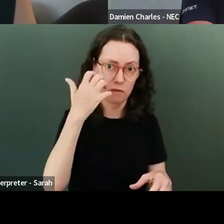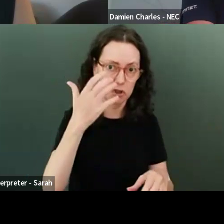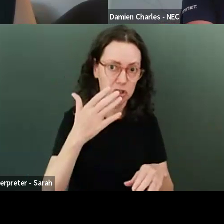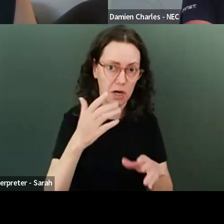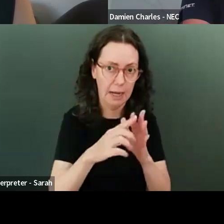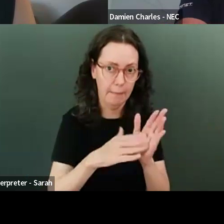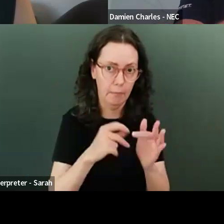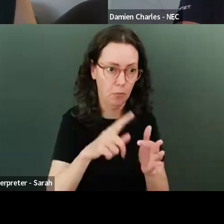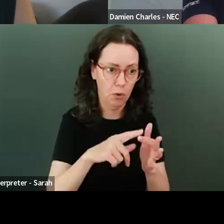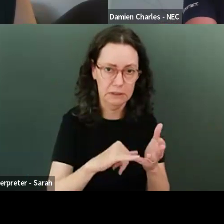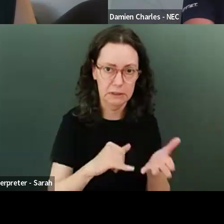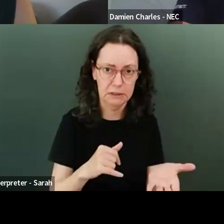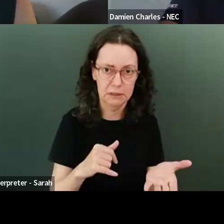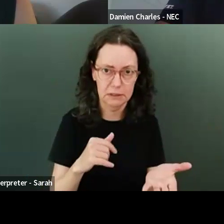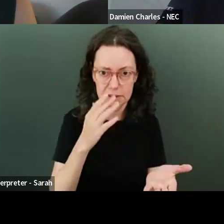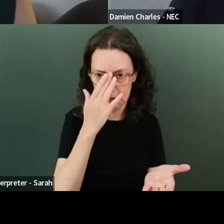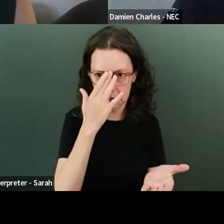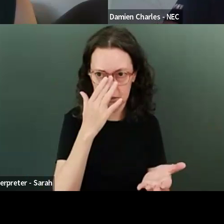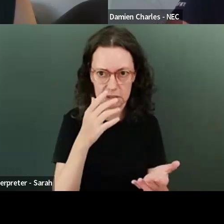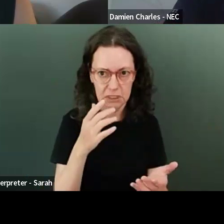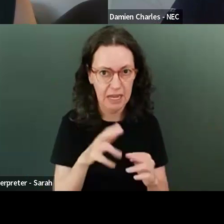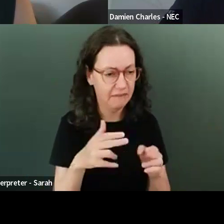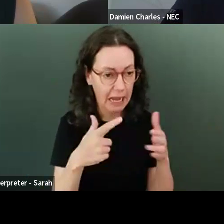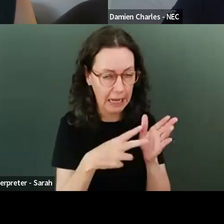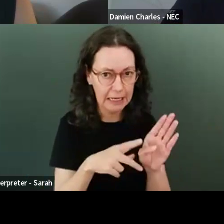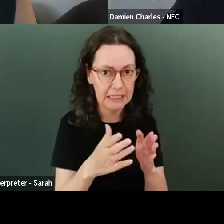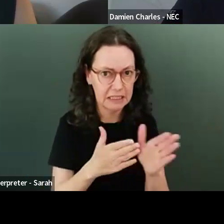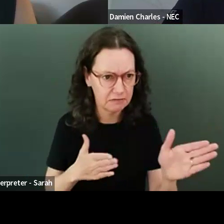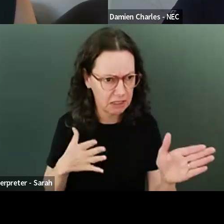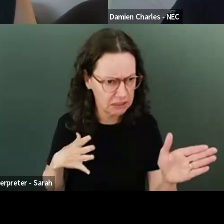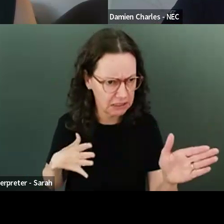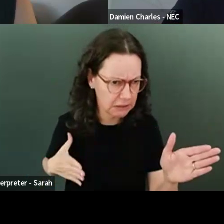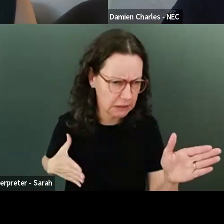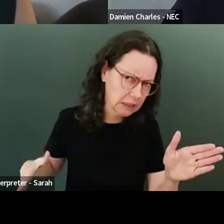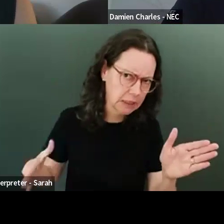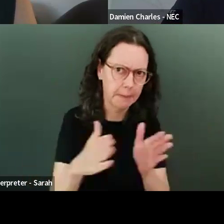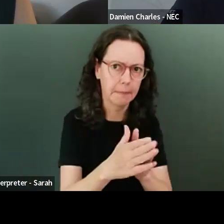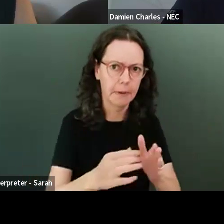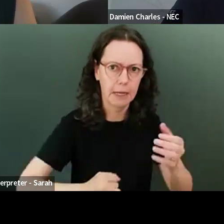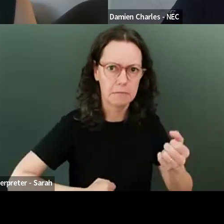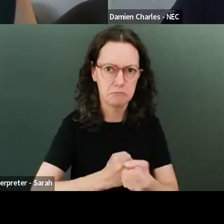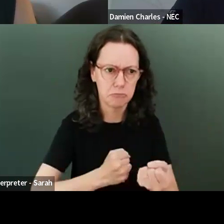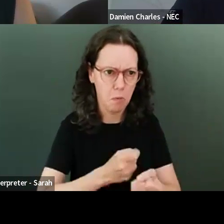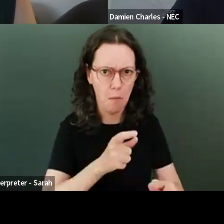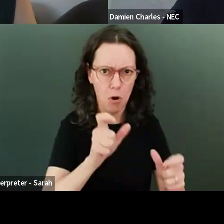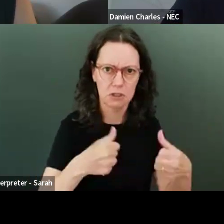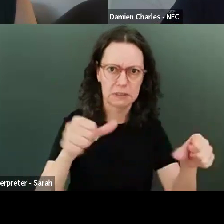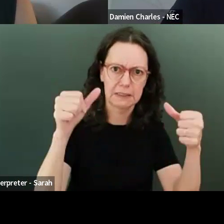bridge that gap and overcome all disadvantage you know and maximize the potential with what's here in Australia